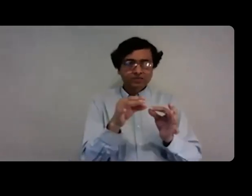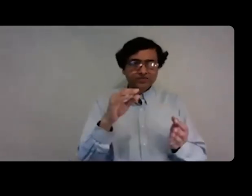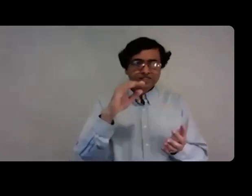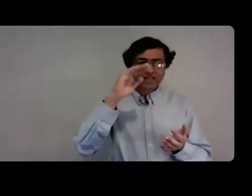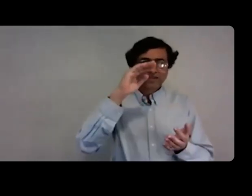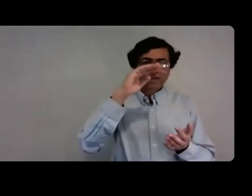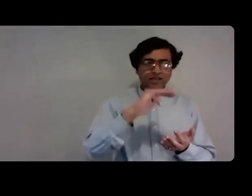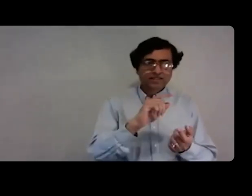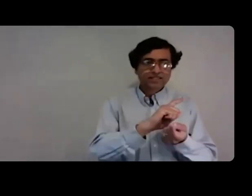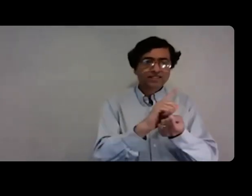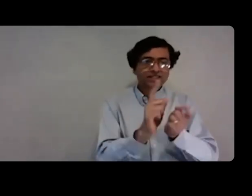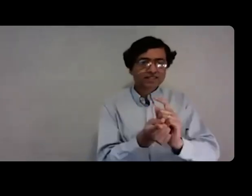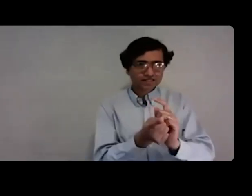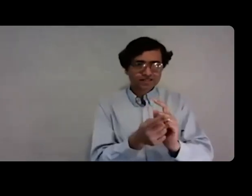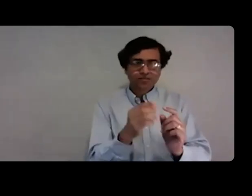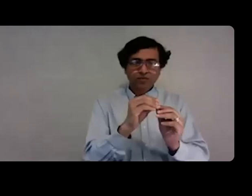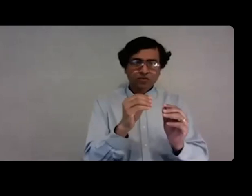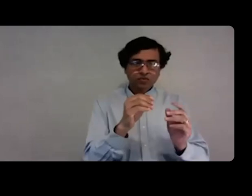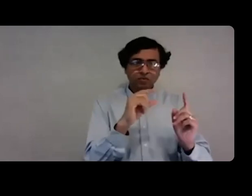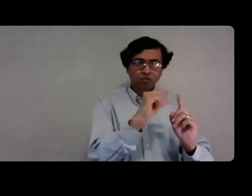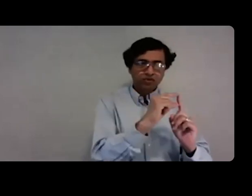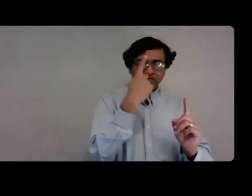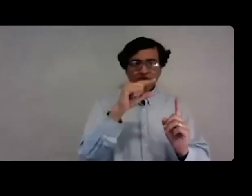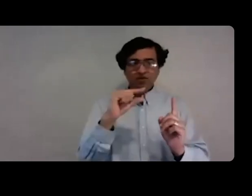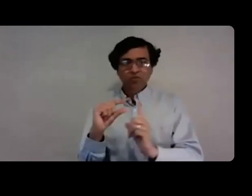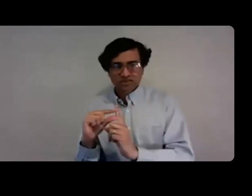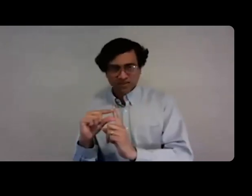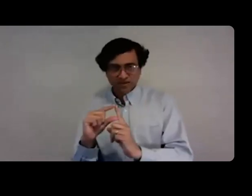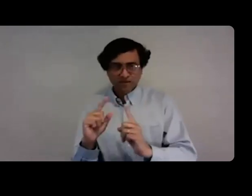conveying information.